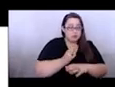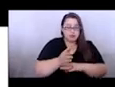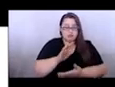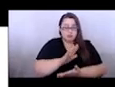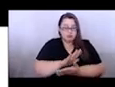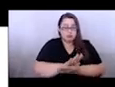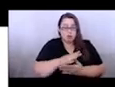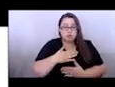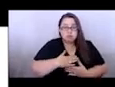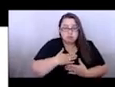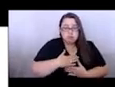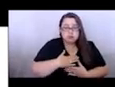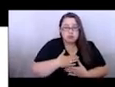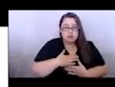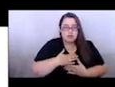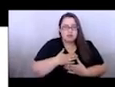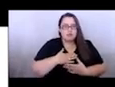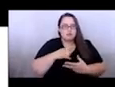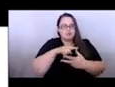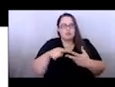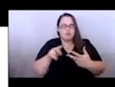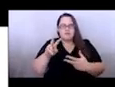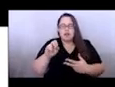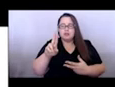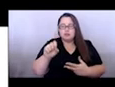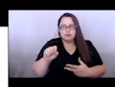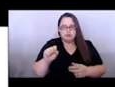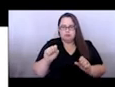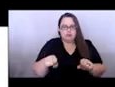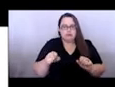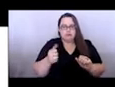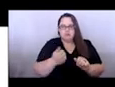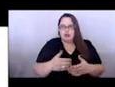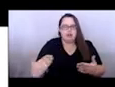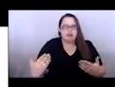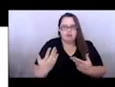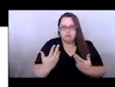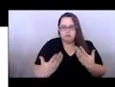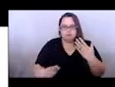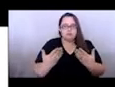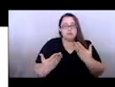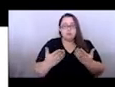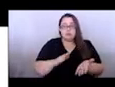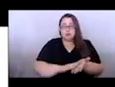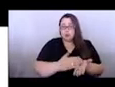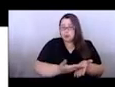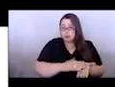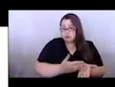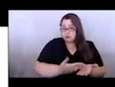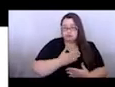So these values can be anything, it can be something maybe like cooking. Maybe you like going out for a walk.